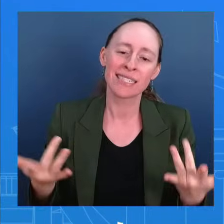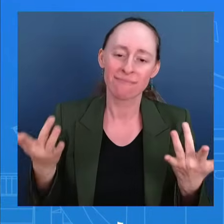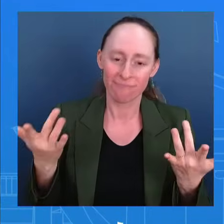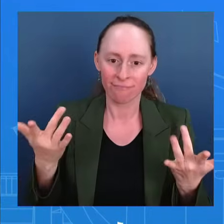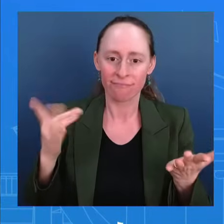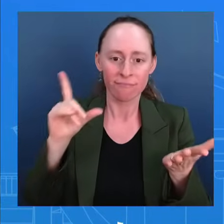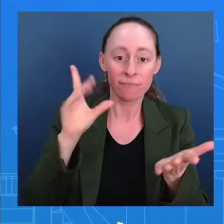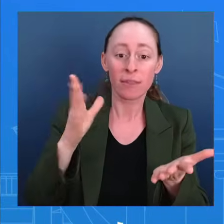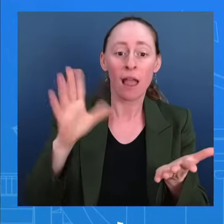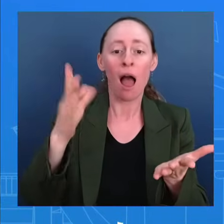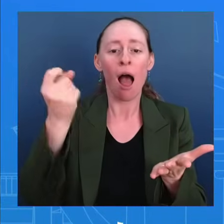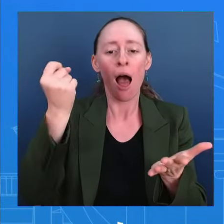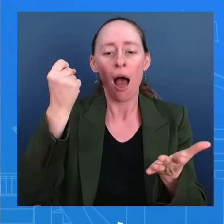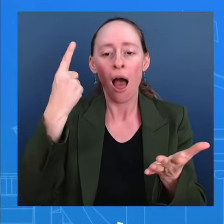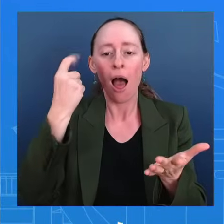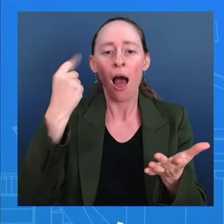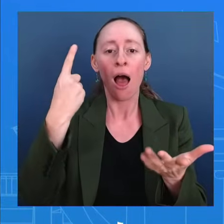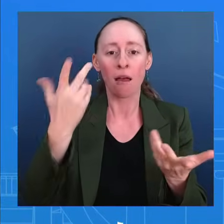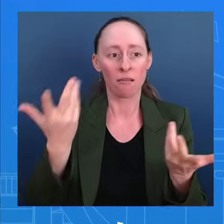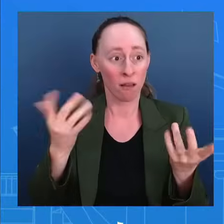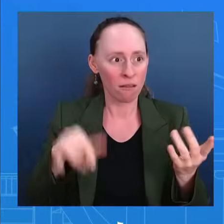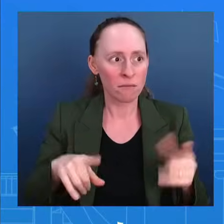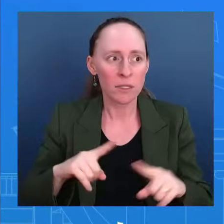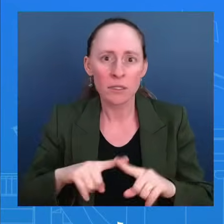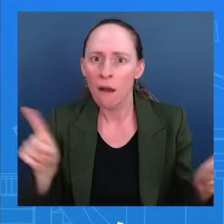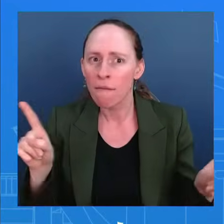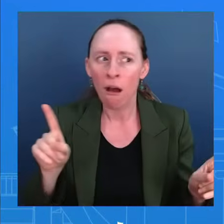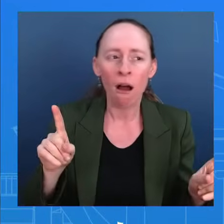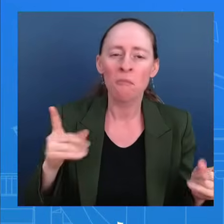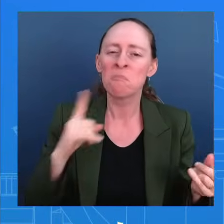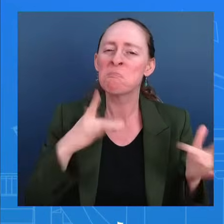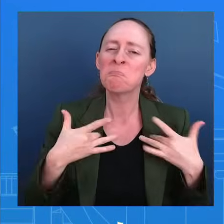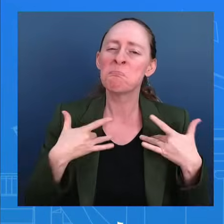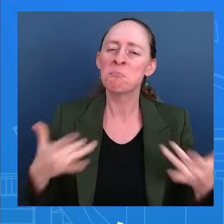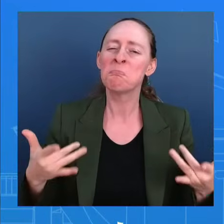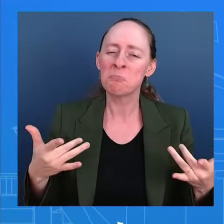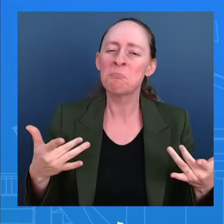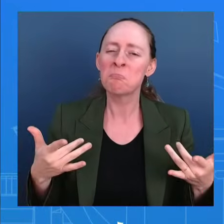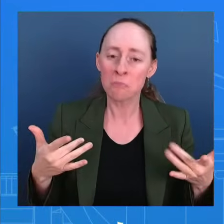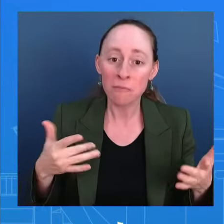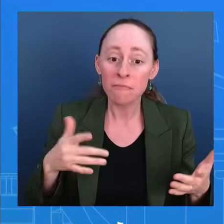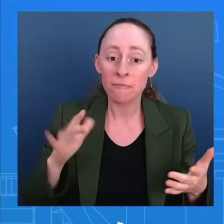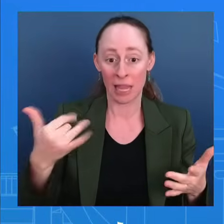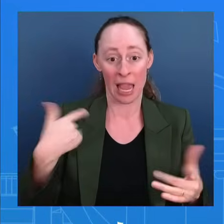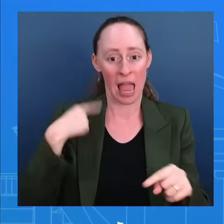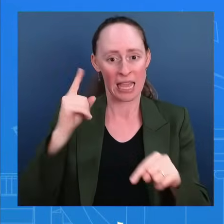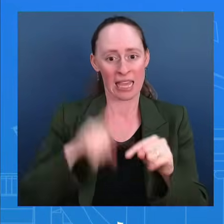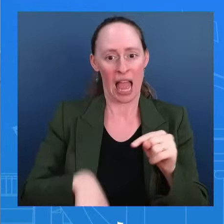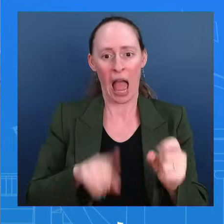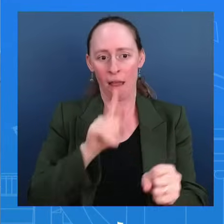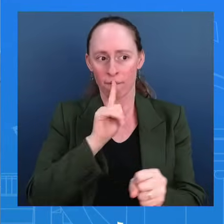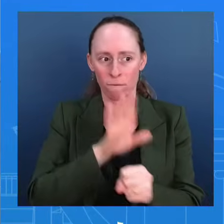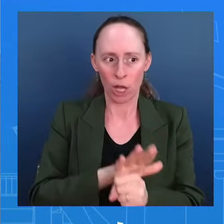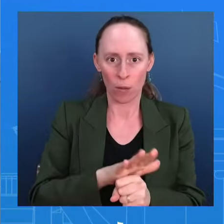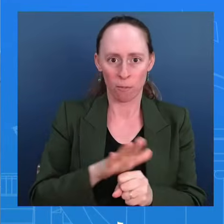What I can say to that question that you asked me: I cannot confirm. That is not something that I can confirm from here. The Press: But does -- does it speak of the relationship